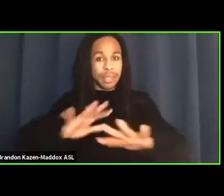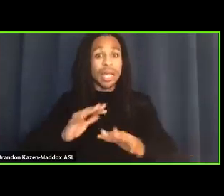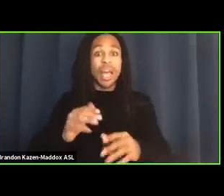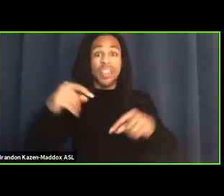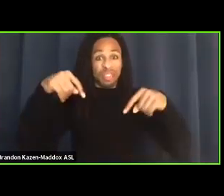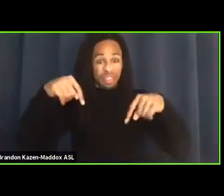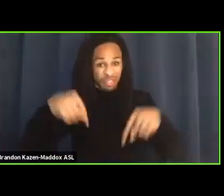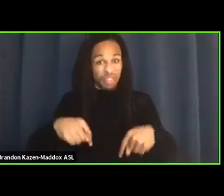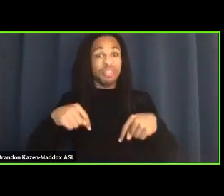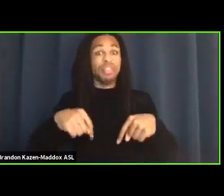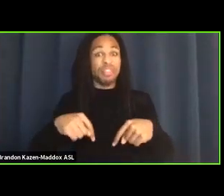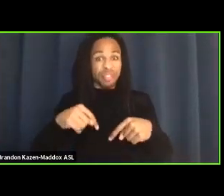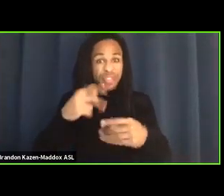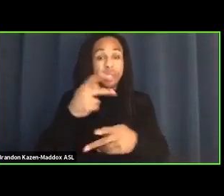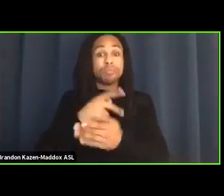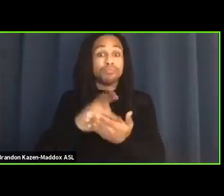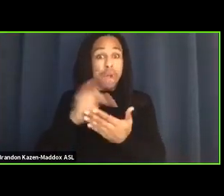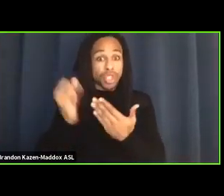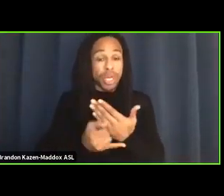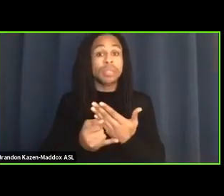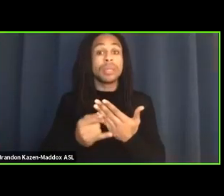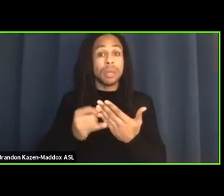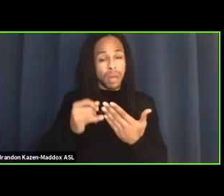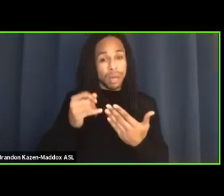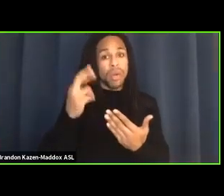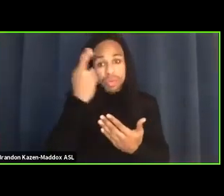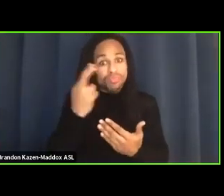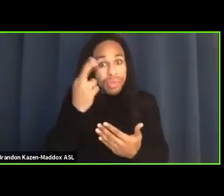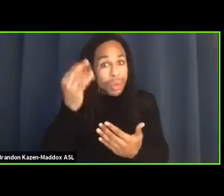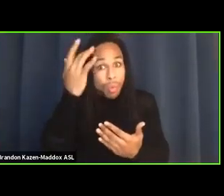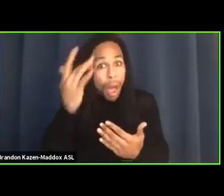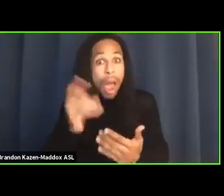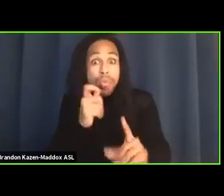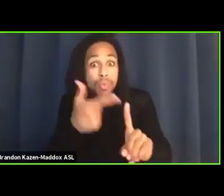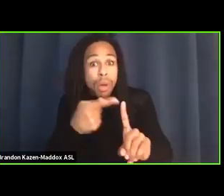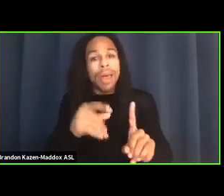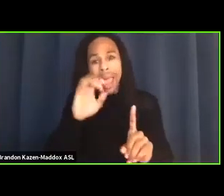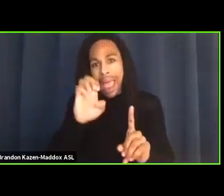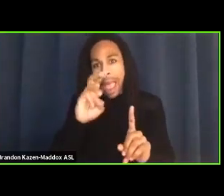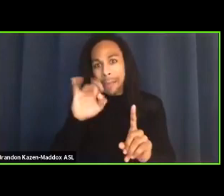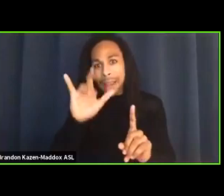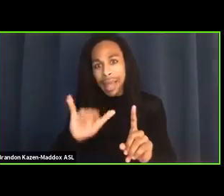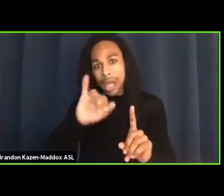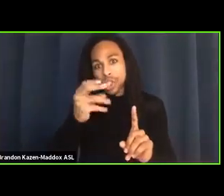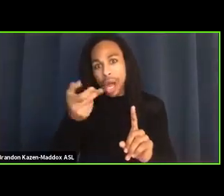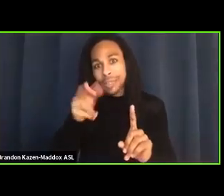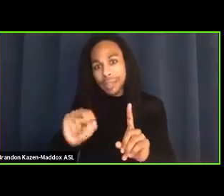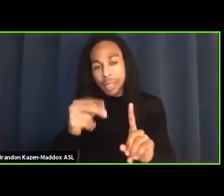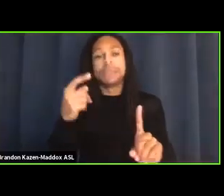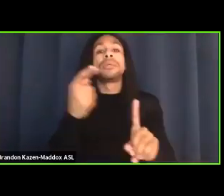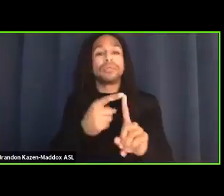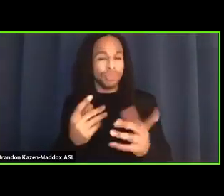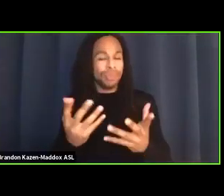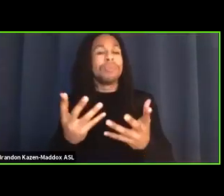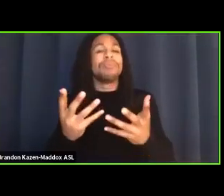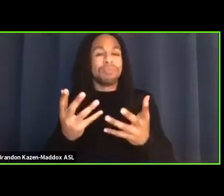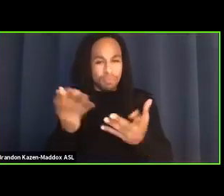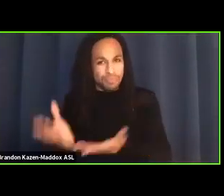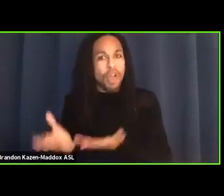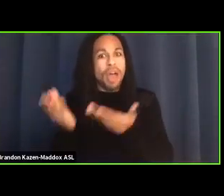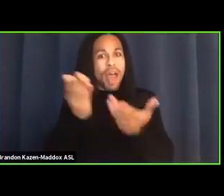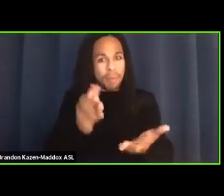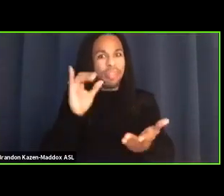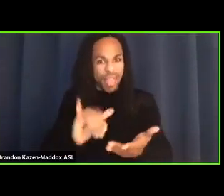And now we will begin Arts Educators Leading the Charge, part of our Facebook Live conversation